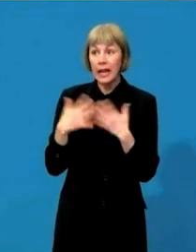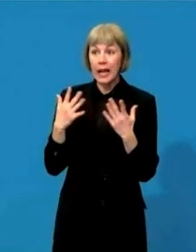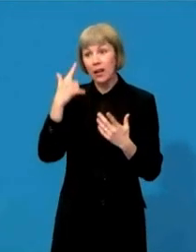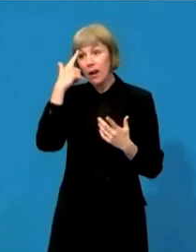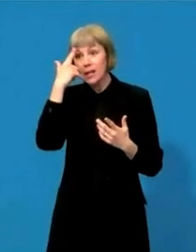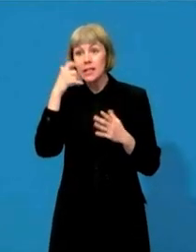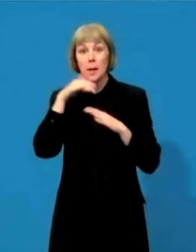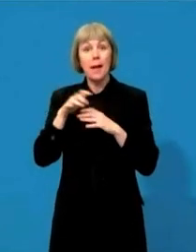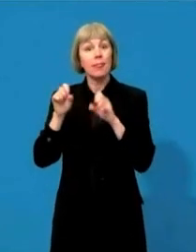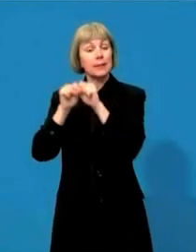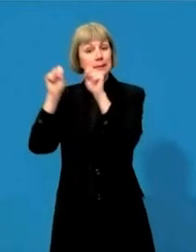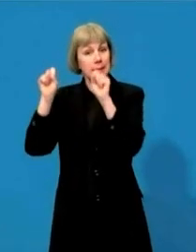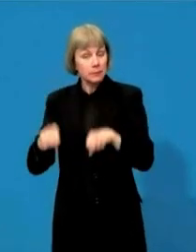fit for purpose in particular for the Valley?